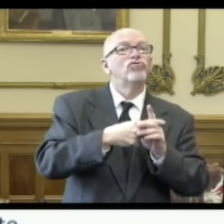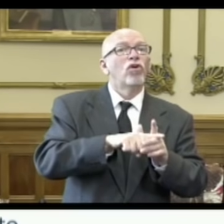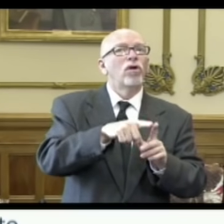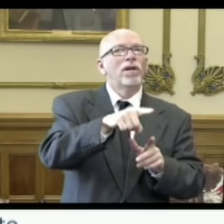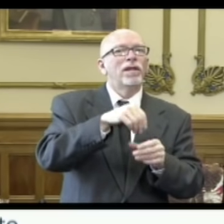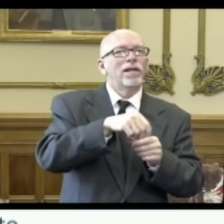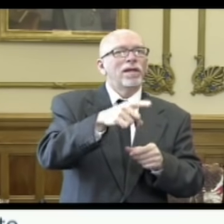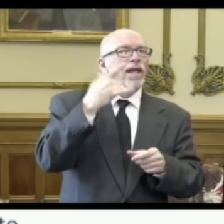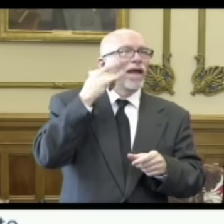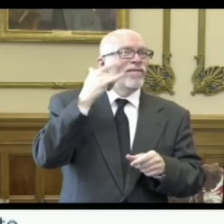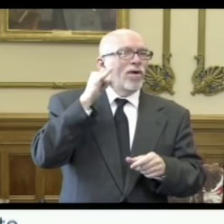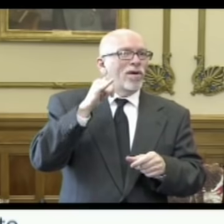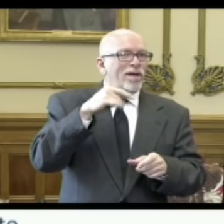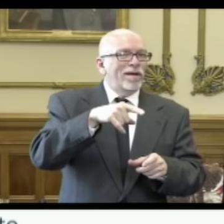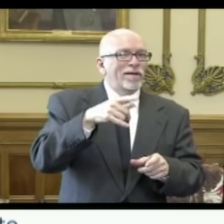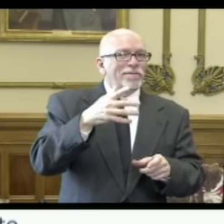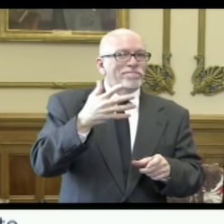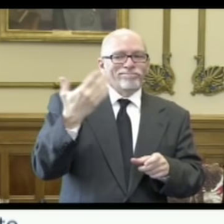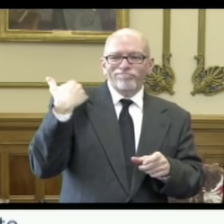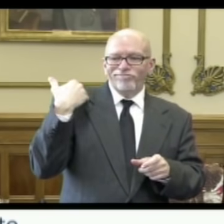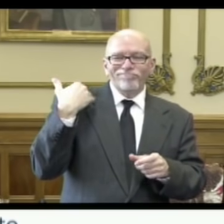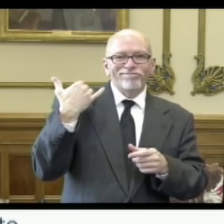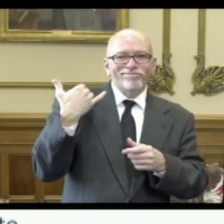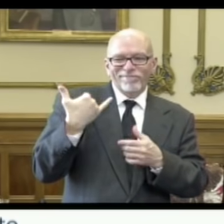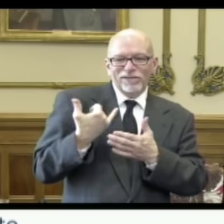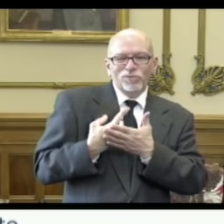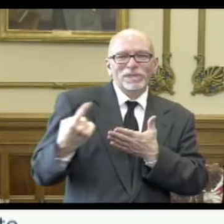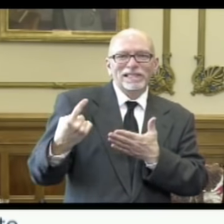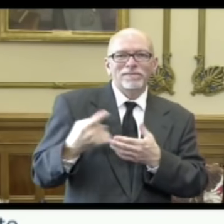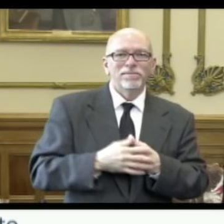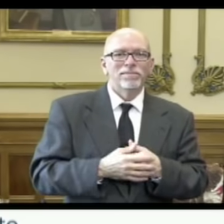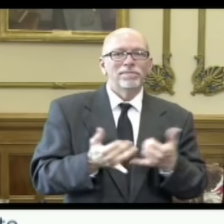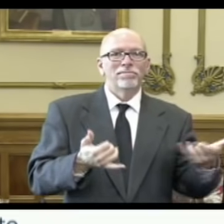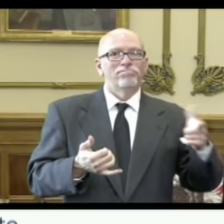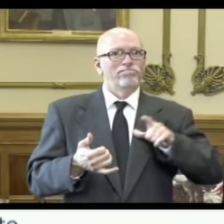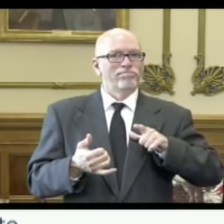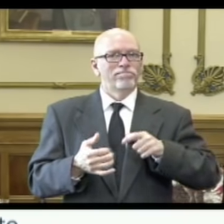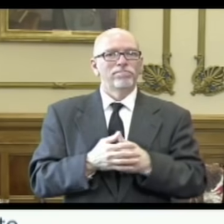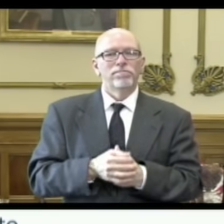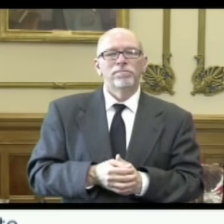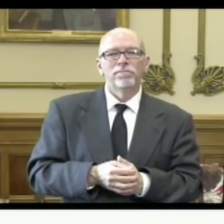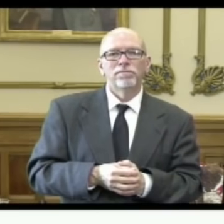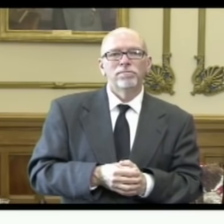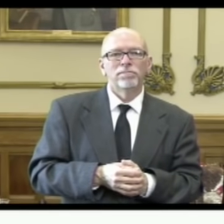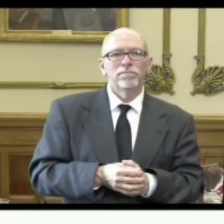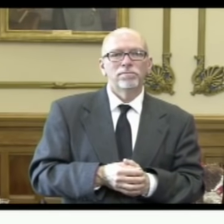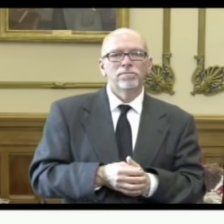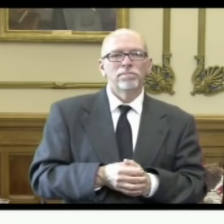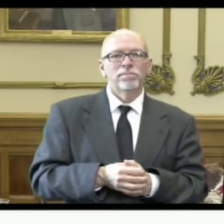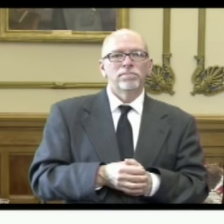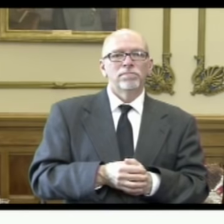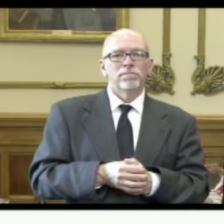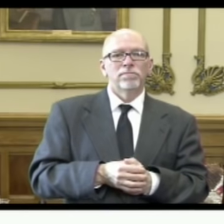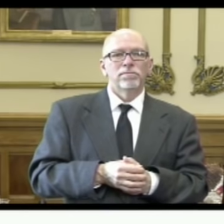THE STATE. INDIANA IS THE SECOND STATE TO OPT HIM HAS STARTED TESTING AND AS THEY STARTED TESTING IN CALIFORNIA.